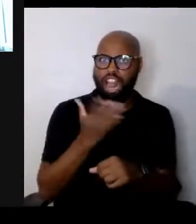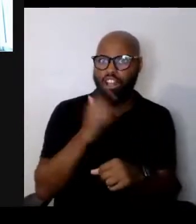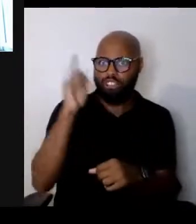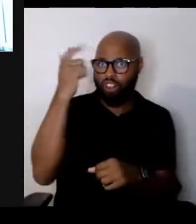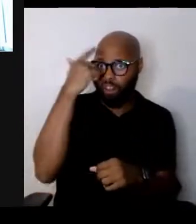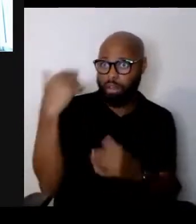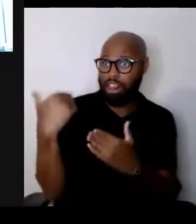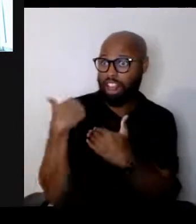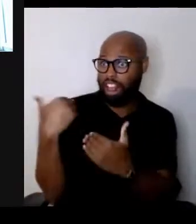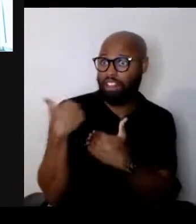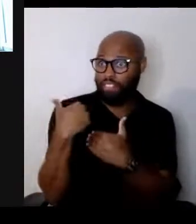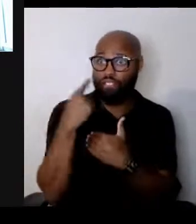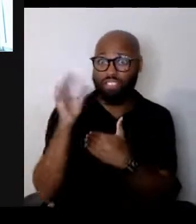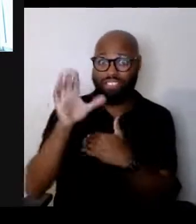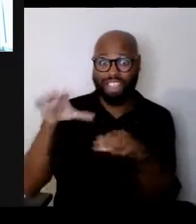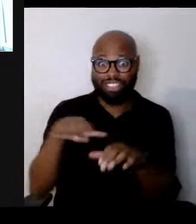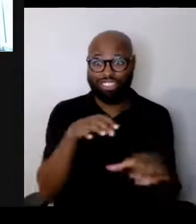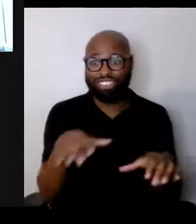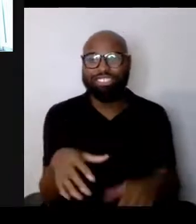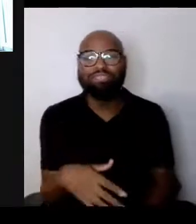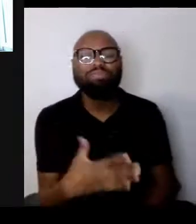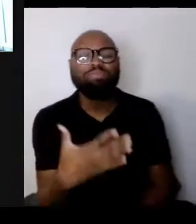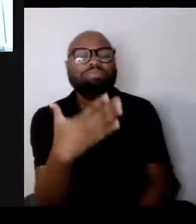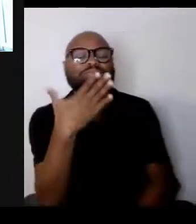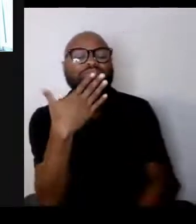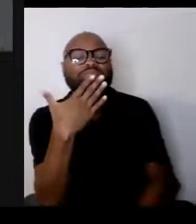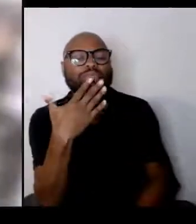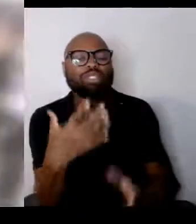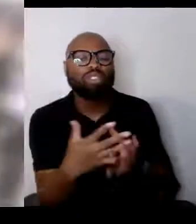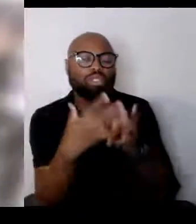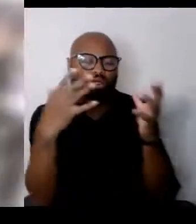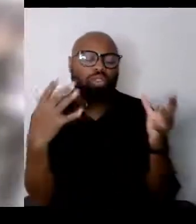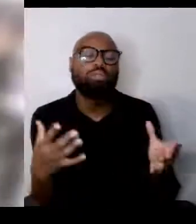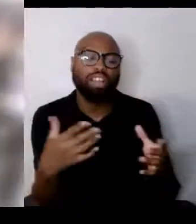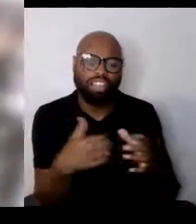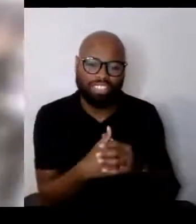Okay, thank you so much. And yeah, like you mentioned, I have been involved